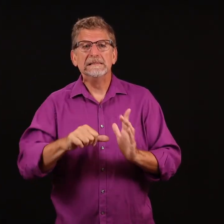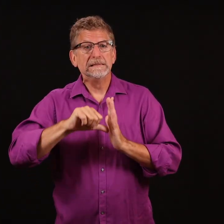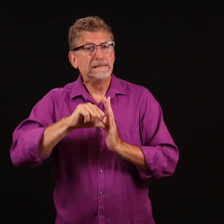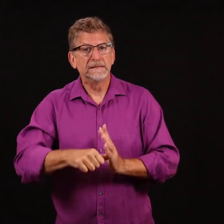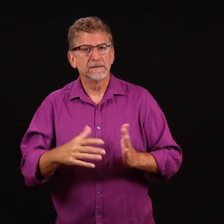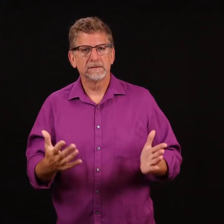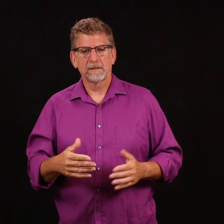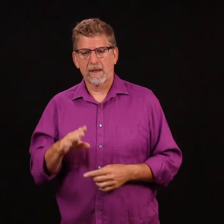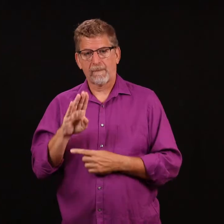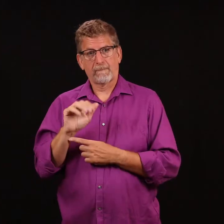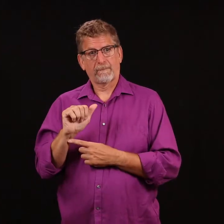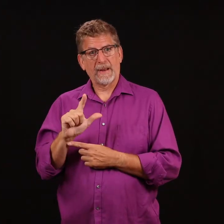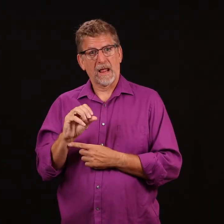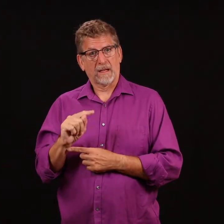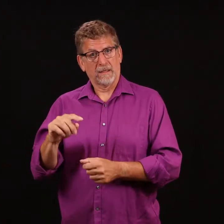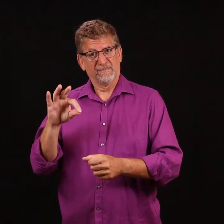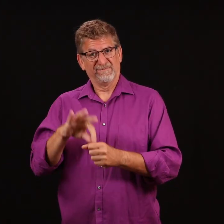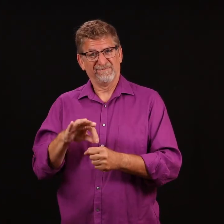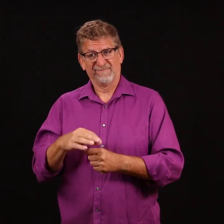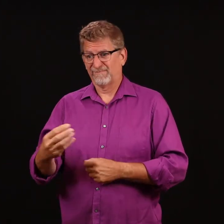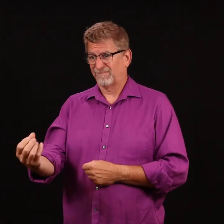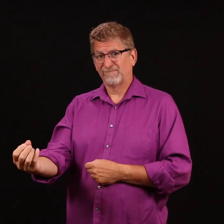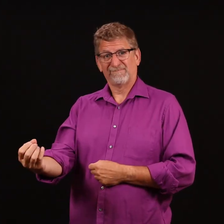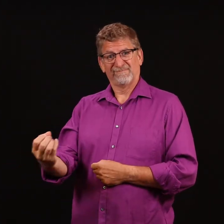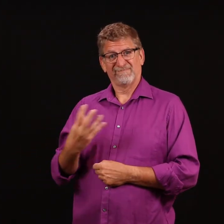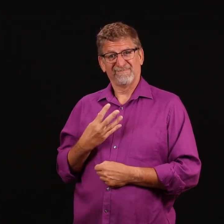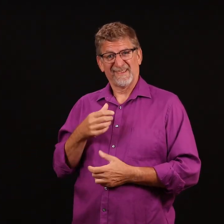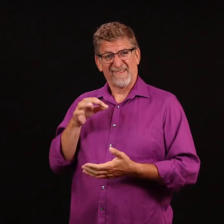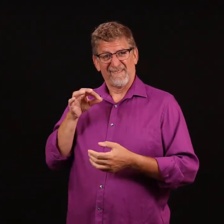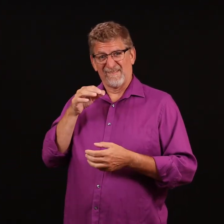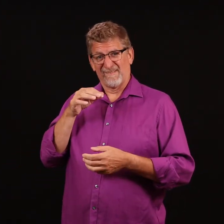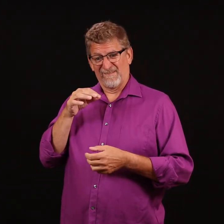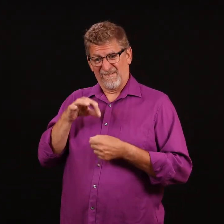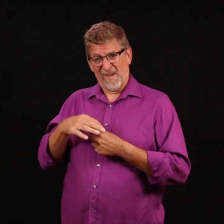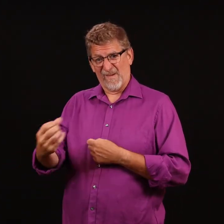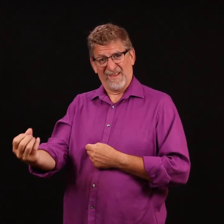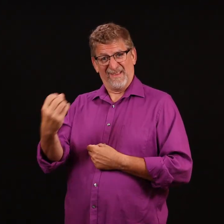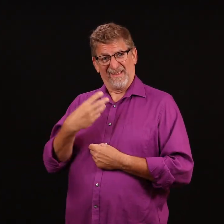the point of these ballots is that they are sent to you